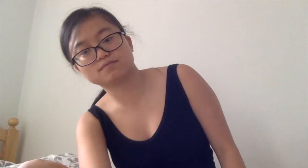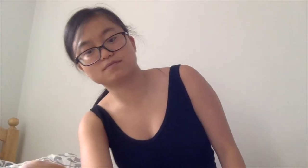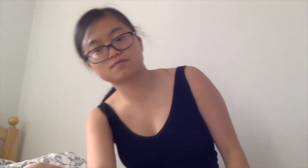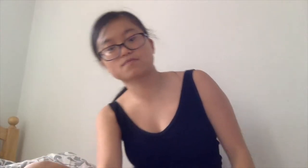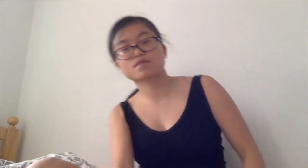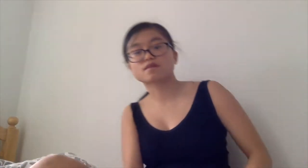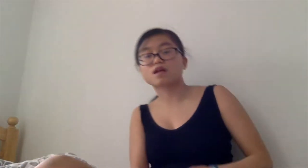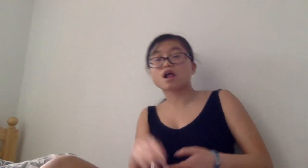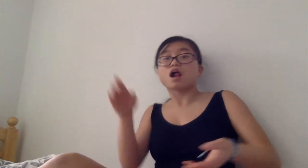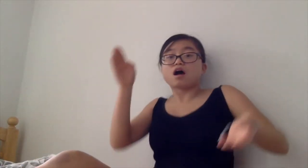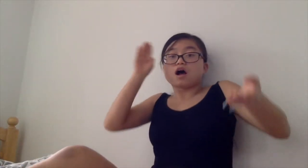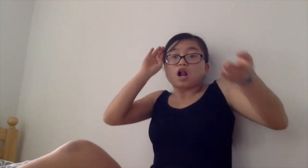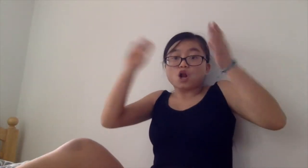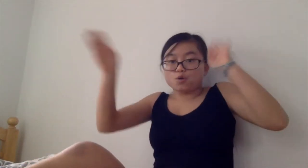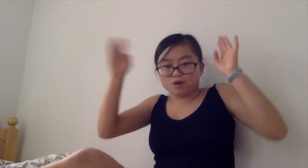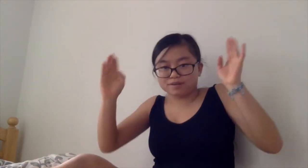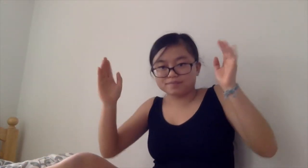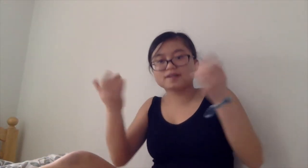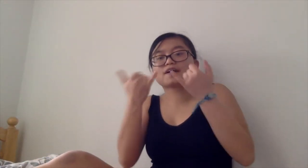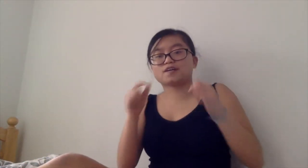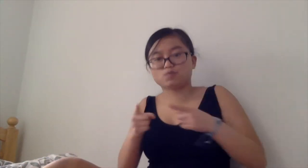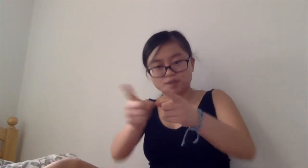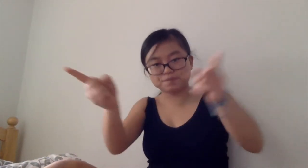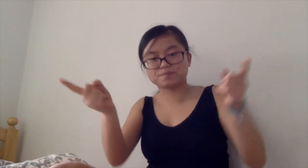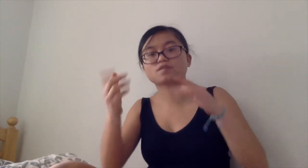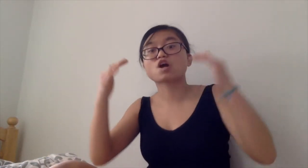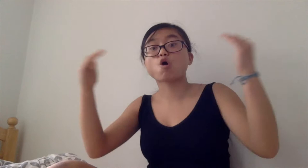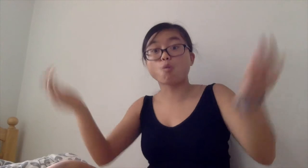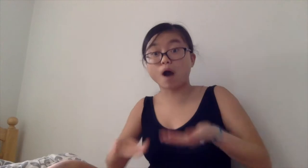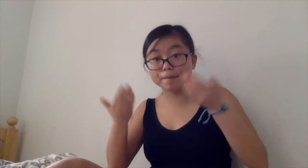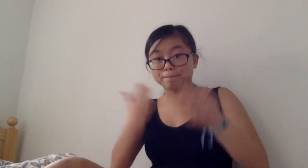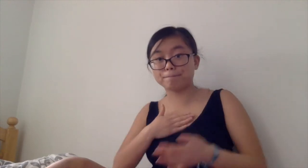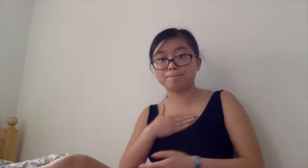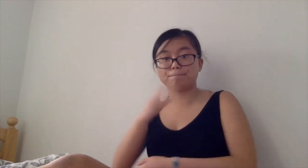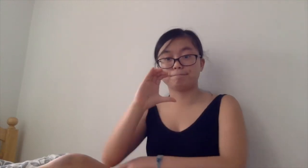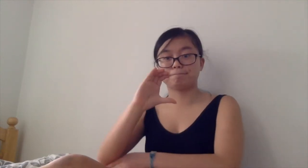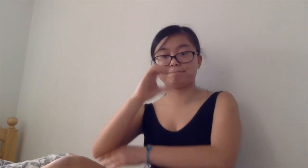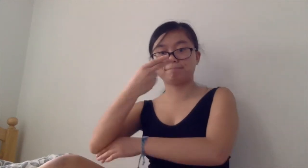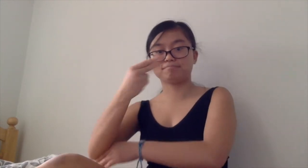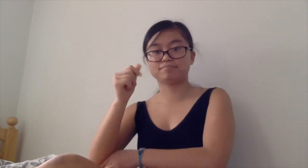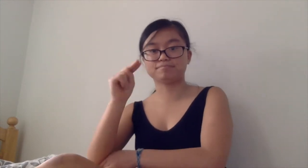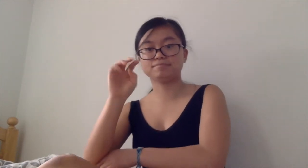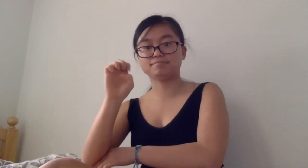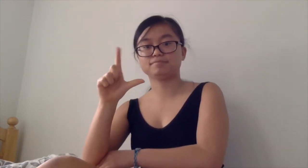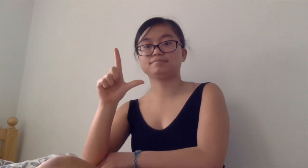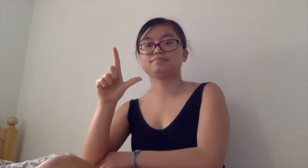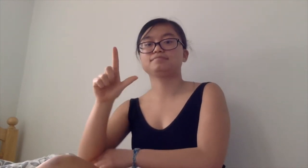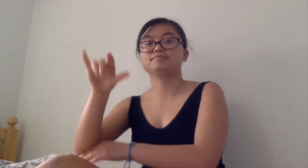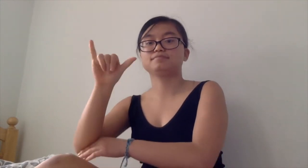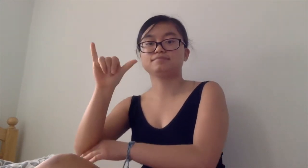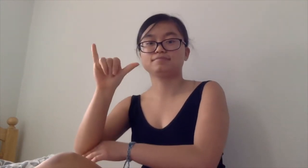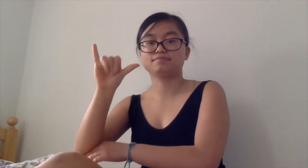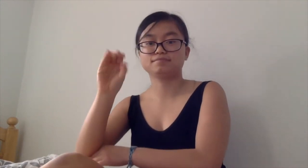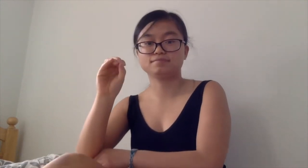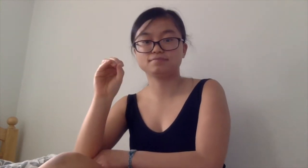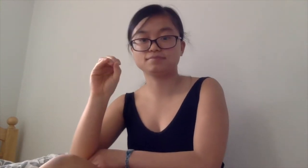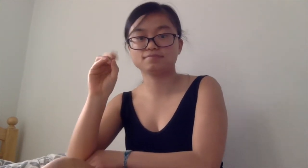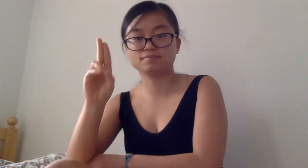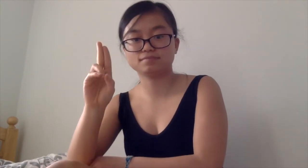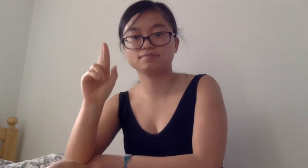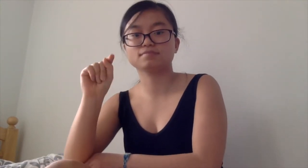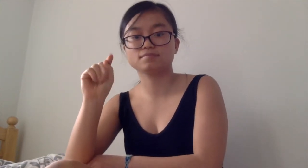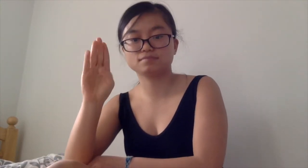Hello everyone! Welcome to my first channel Youtube.